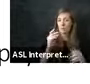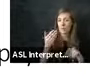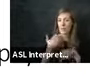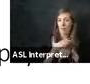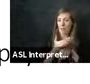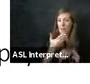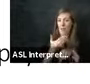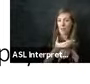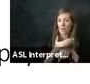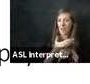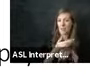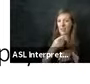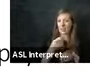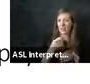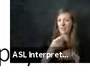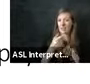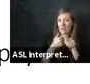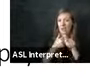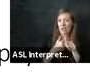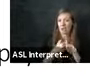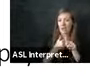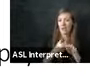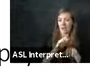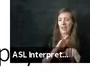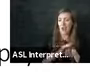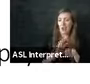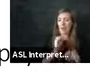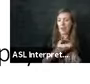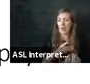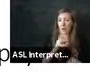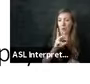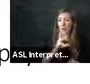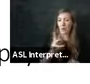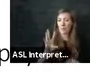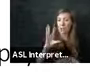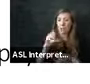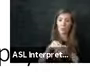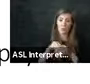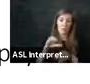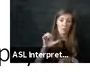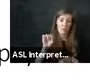our geography tracking on the dashboard to include case rates